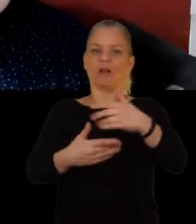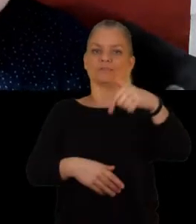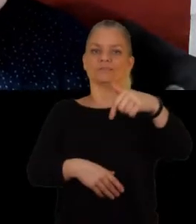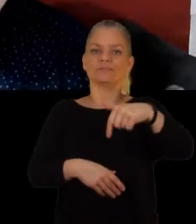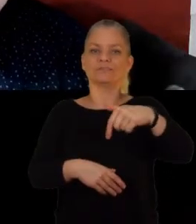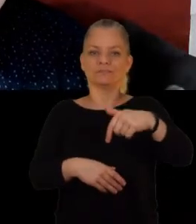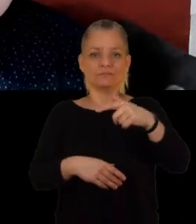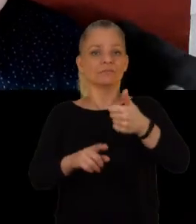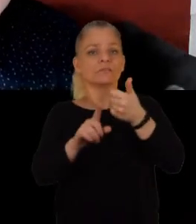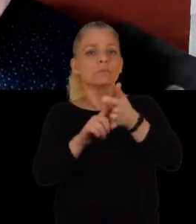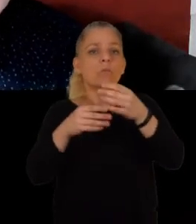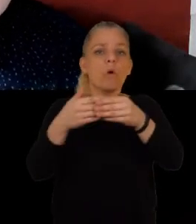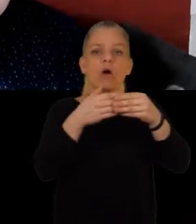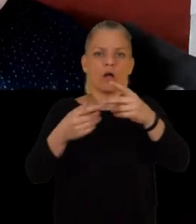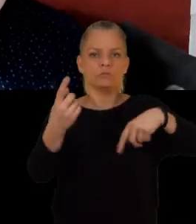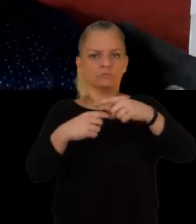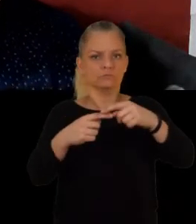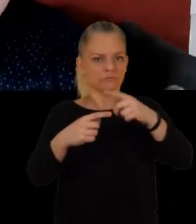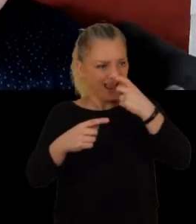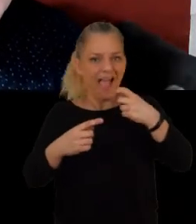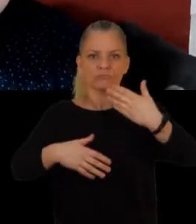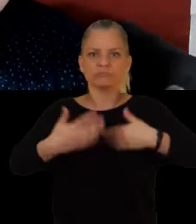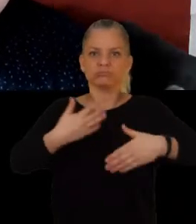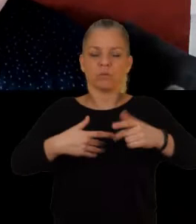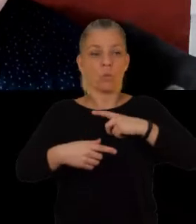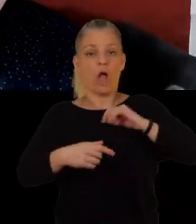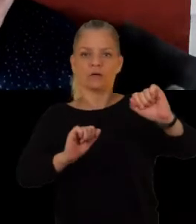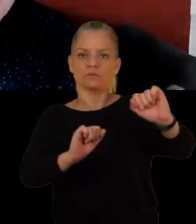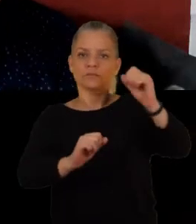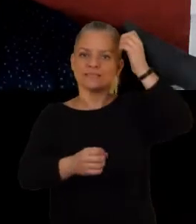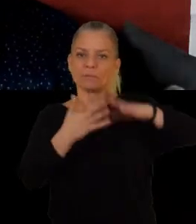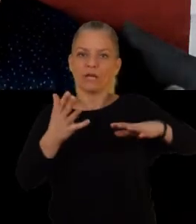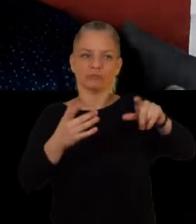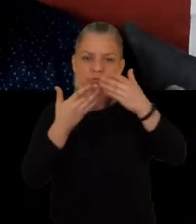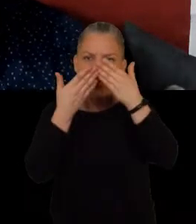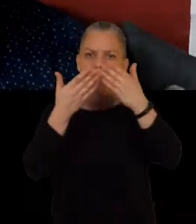on trust the peer support workers are able to do it instantly because of their experience because